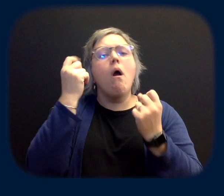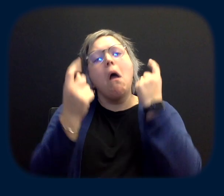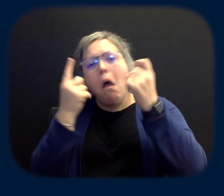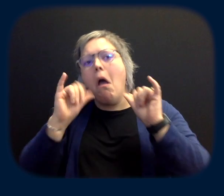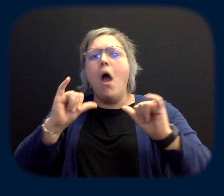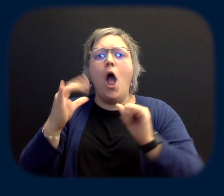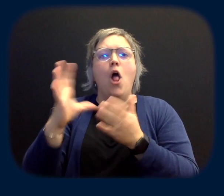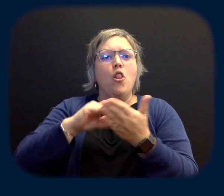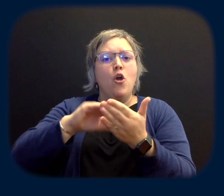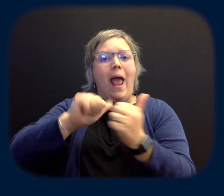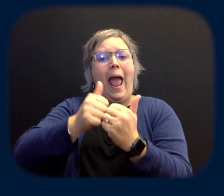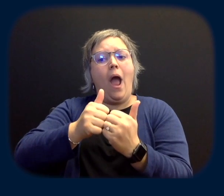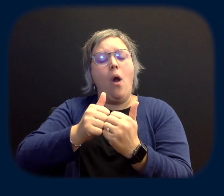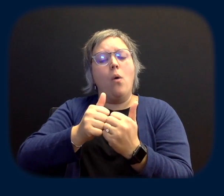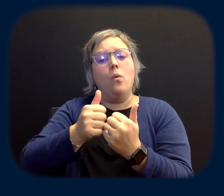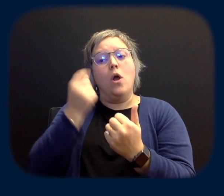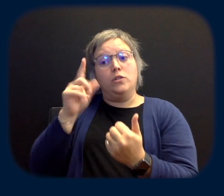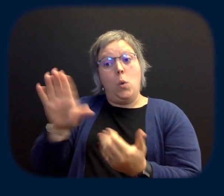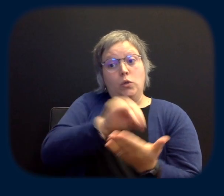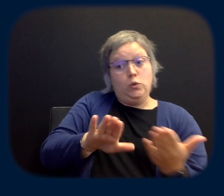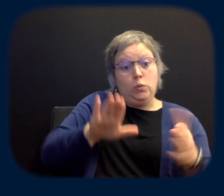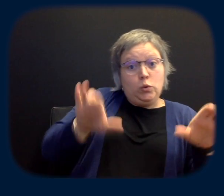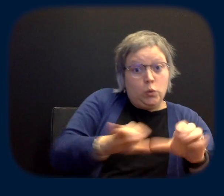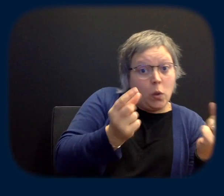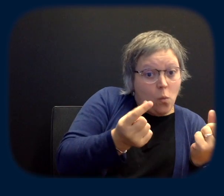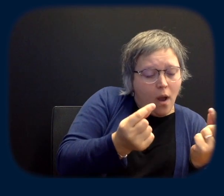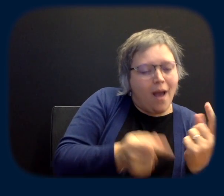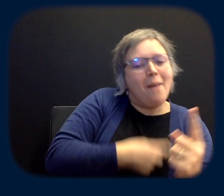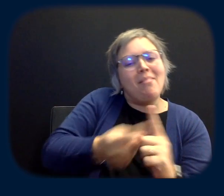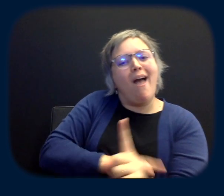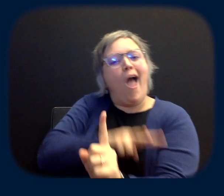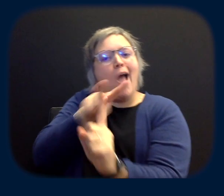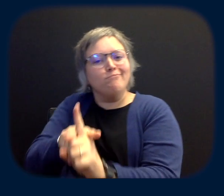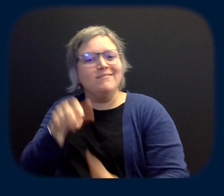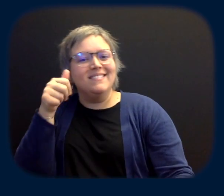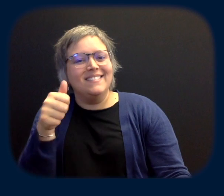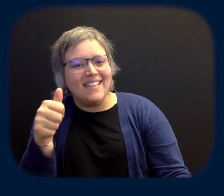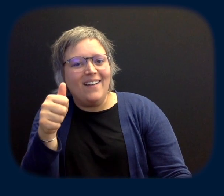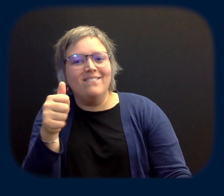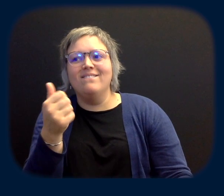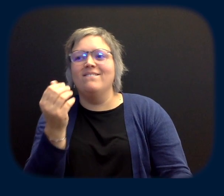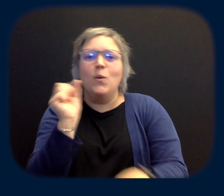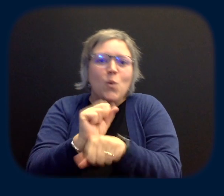in school but anytime we're thinking, we can use the Thinking Map to show and represent, visually,